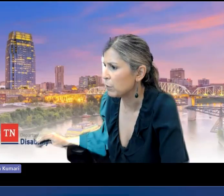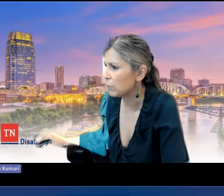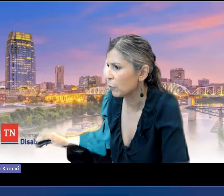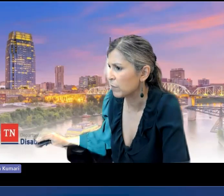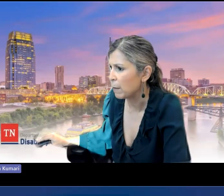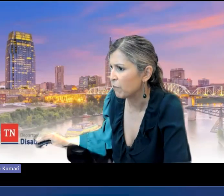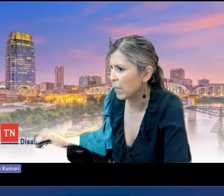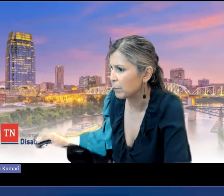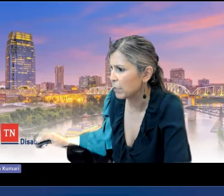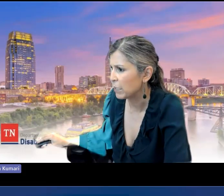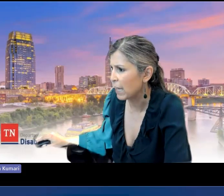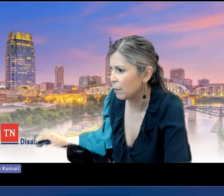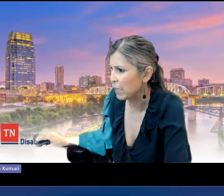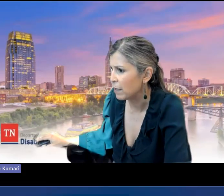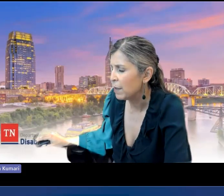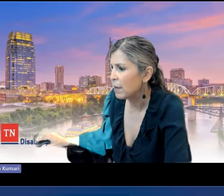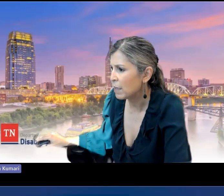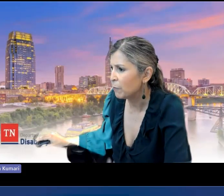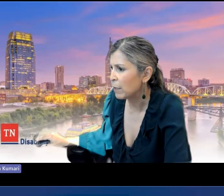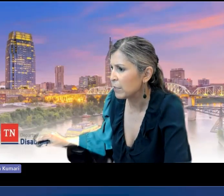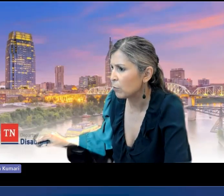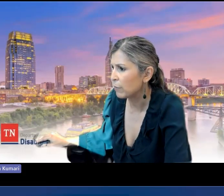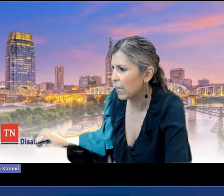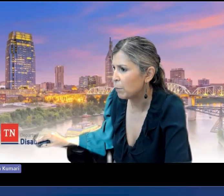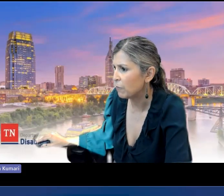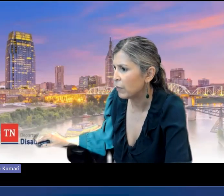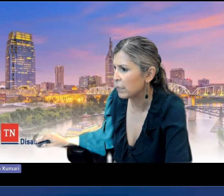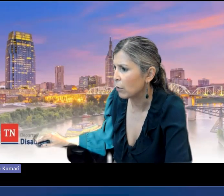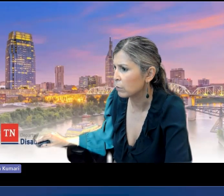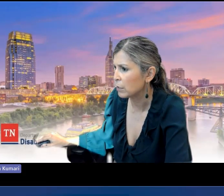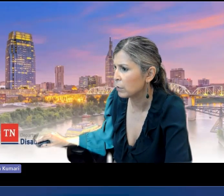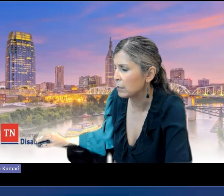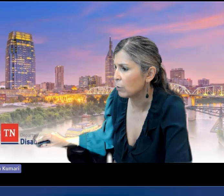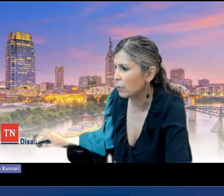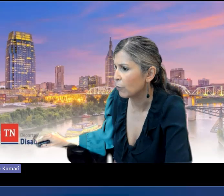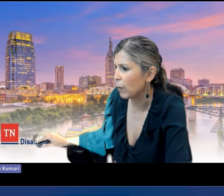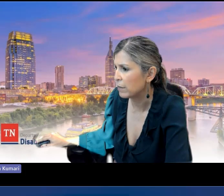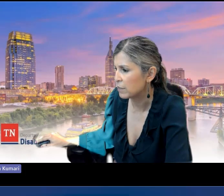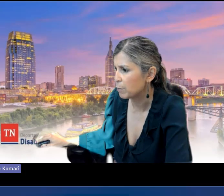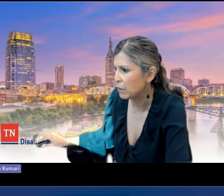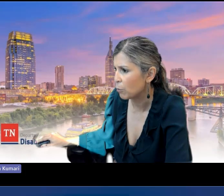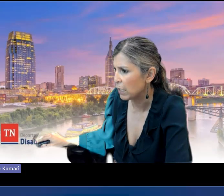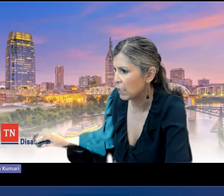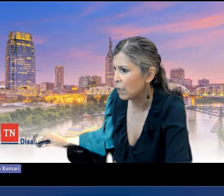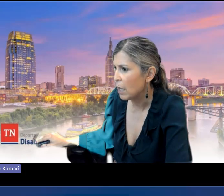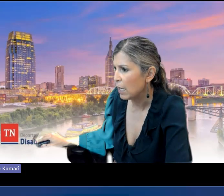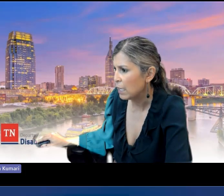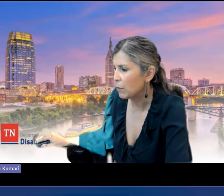Reduced for some families with KB? Some families who have KB funding are literally looking for ways to spend their